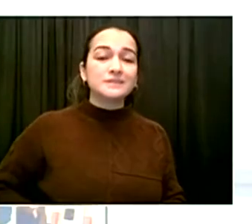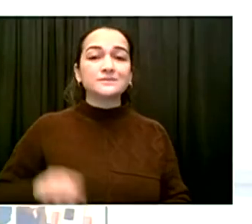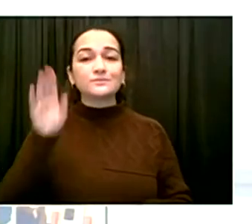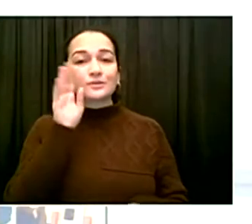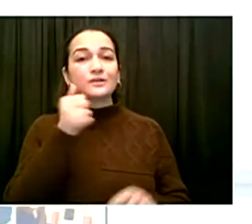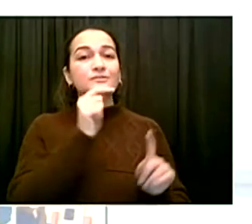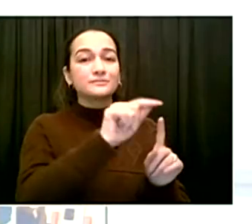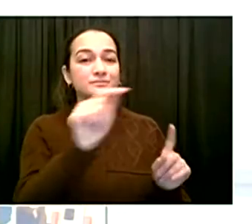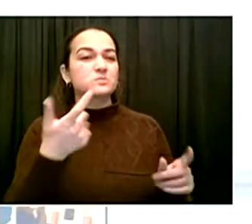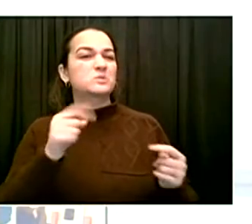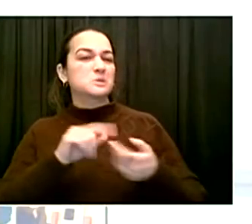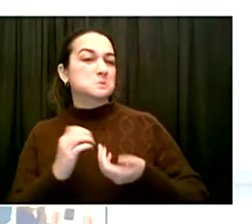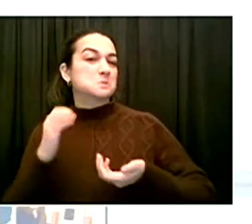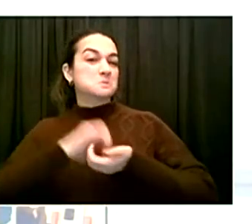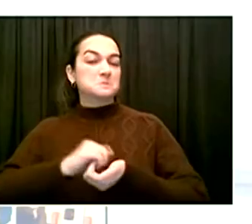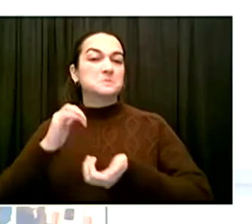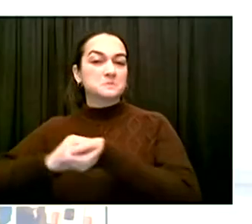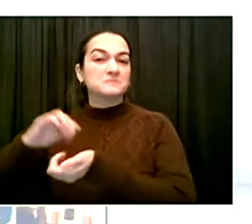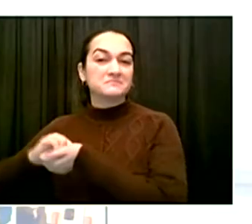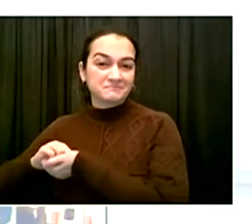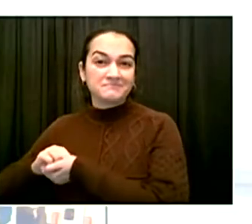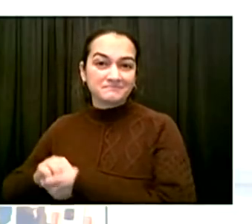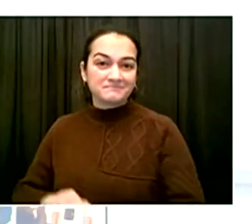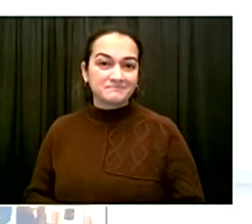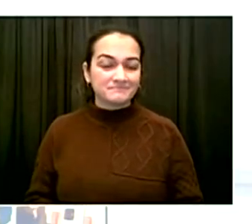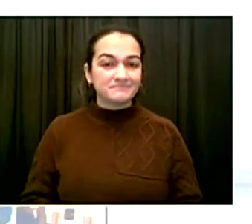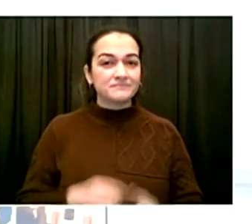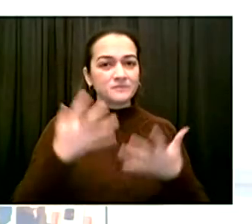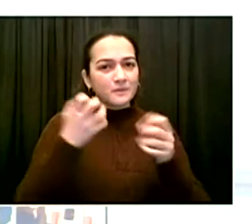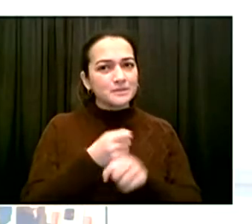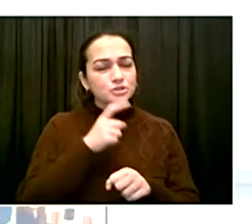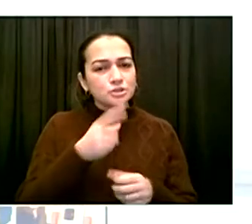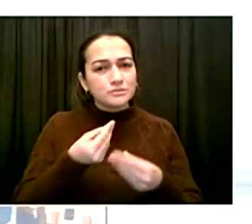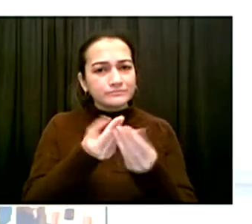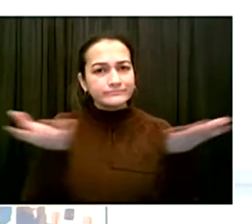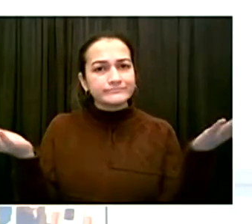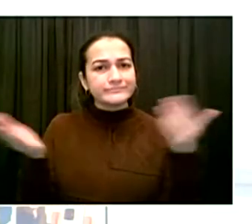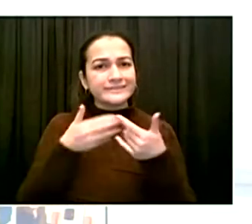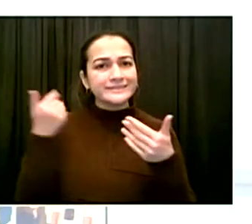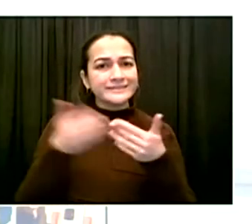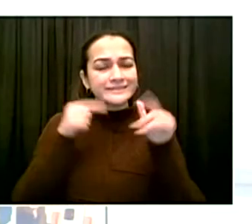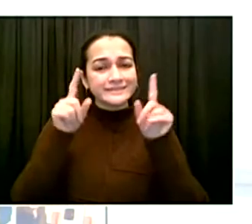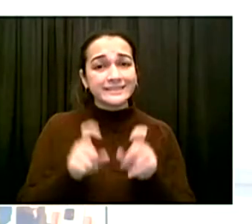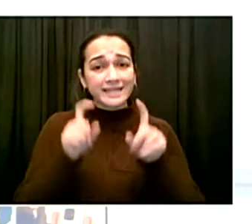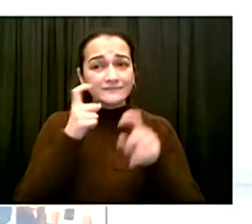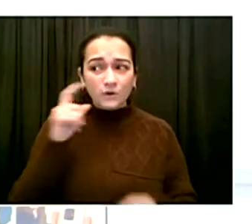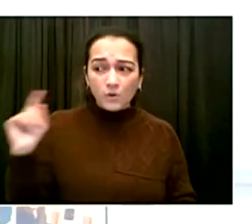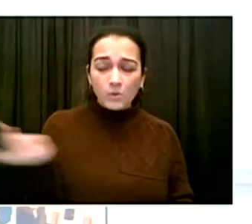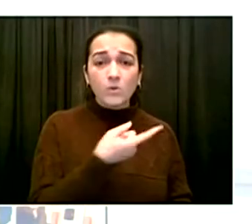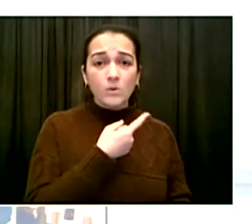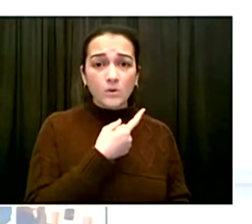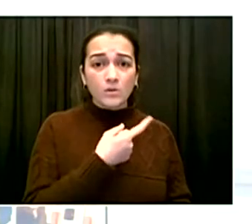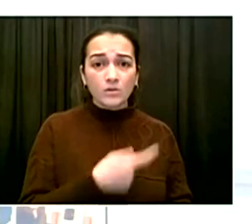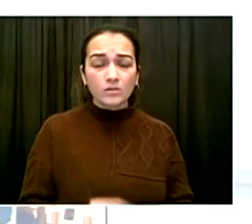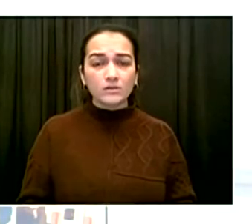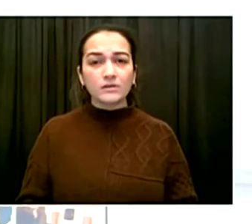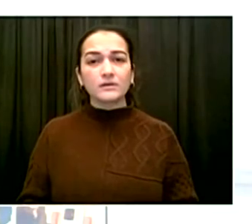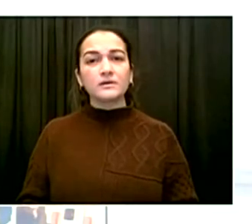, WITH THE LEADERSHIP OF DR. LONG AND TEST ENTRIES, WE HAVE DONE A LOT TO EMPHASIZE ACCESS TO TESTING IN OTHER PLACES, PARTICULARLY OUR TASK FORCE ON RACIAL INCLUSION AND EQUITY NEIGHBORHOODS AND PARTNERING